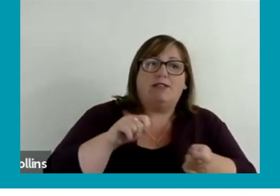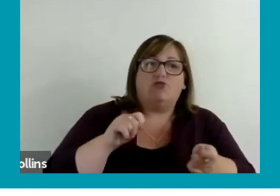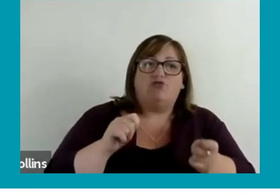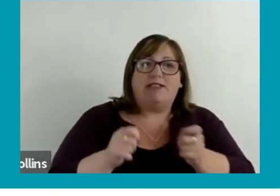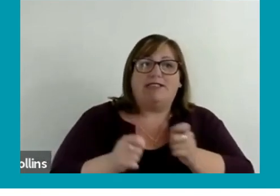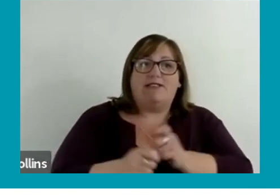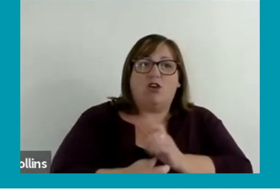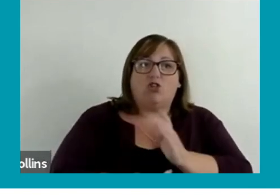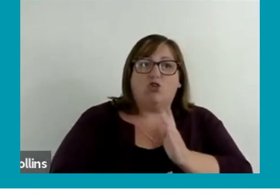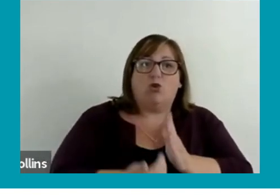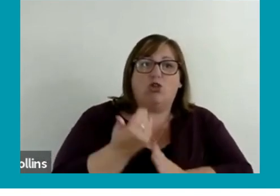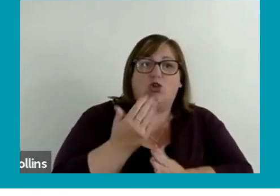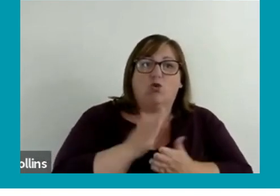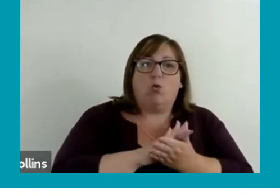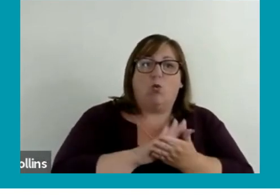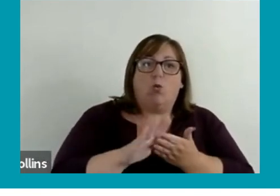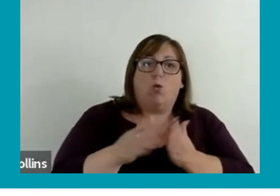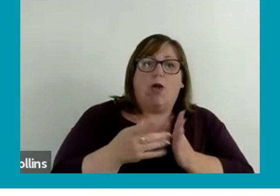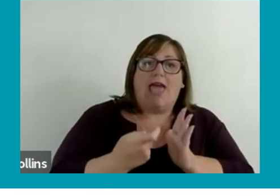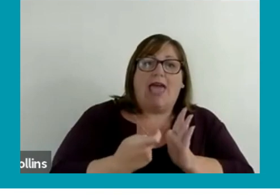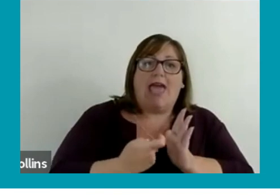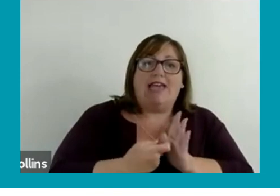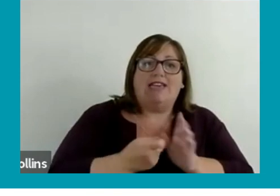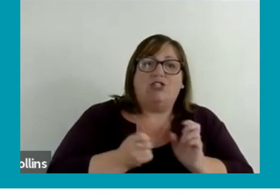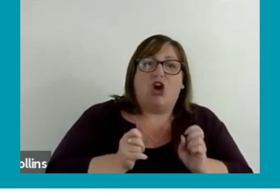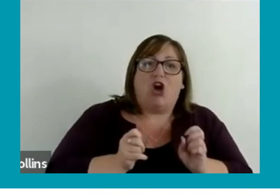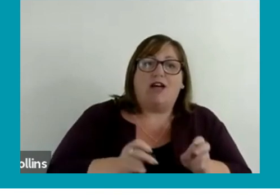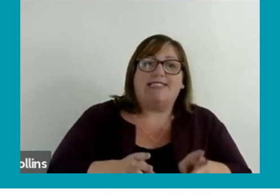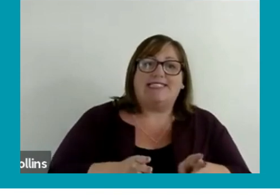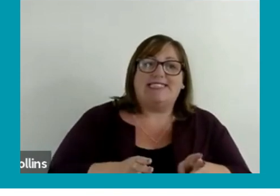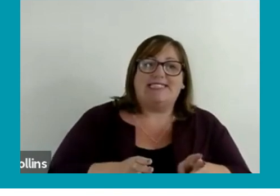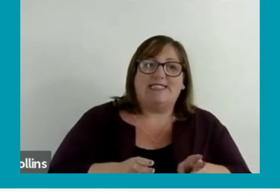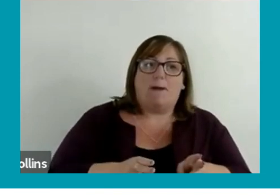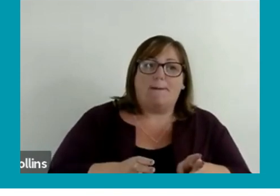what information we can get from there and asking partners to input those sorts of details so